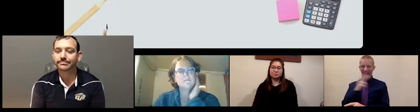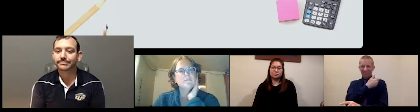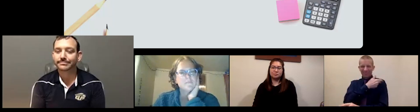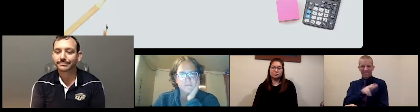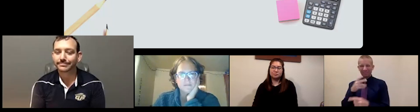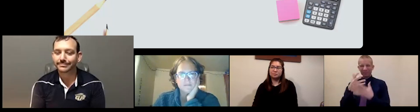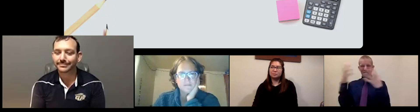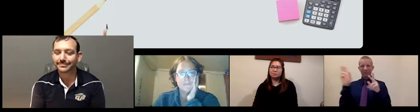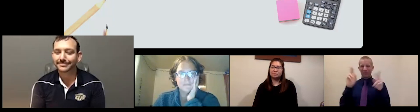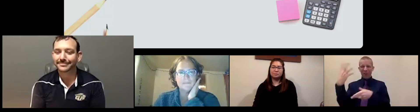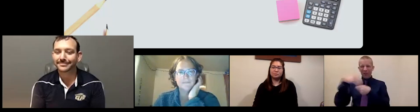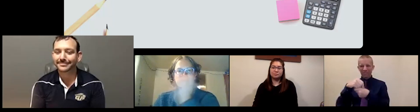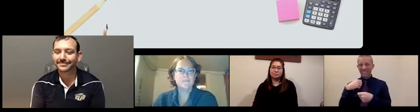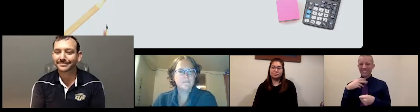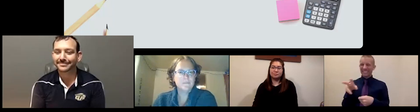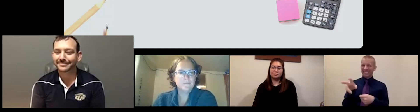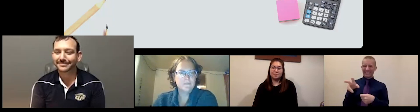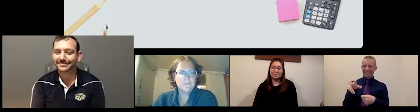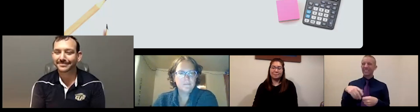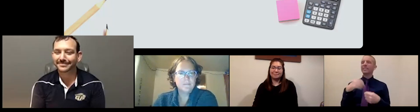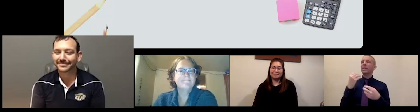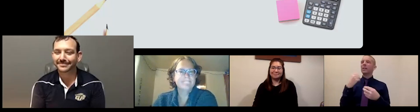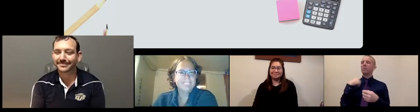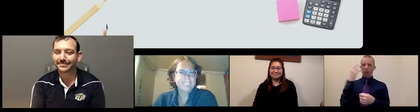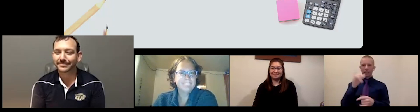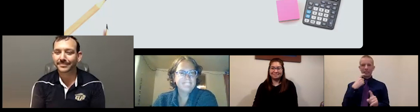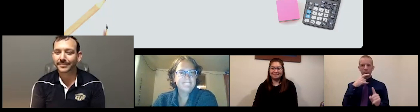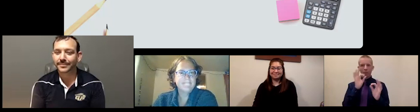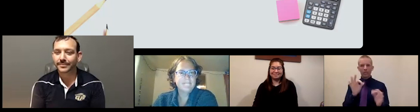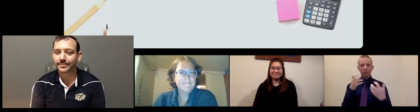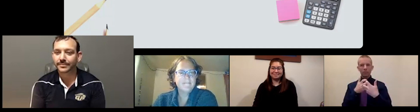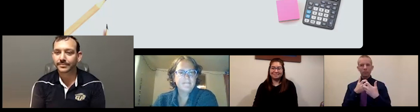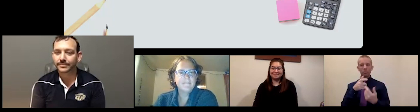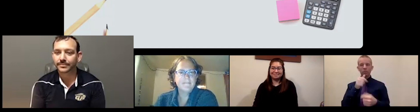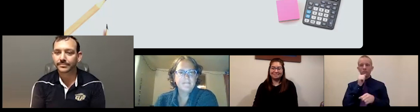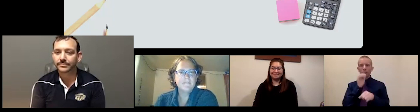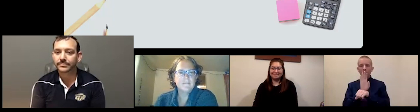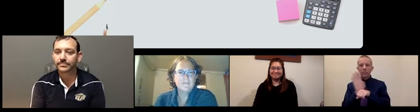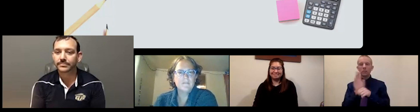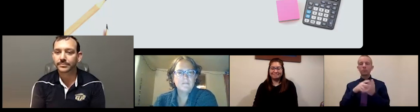Hospitals have too many people involved. I didn’t want that. I realized that being a dentist was a perfect fit because it’s a private business.